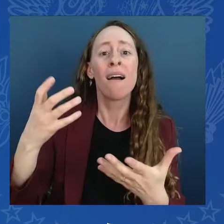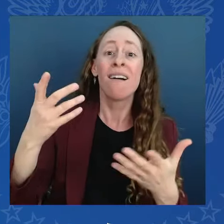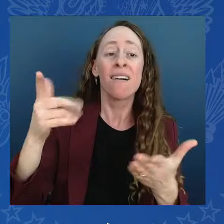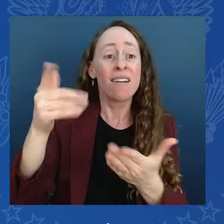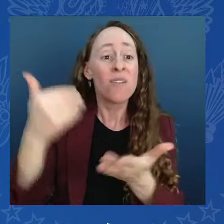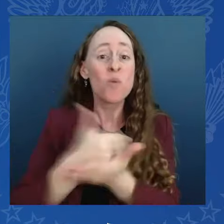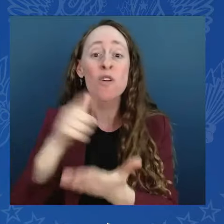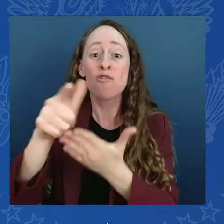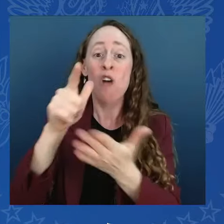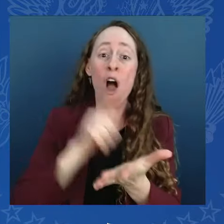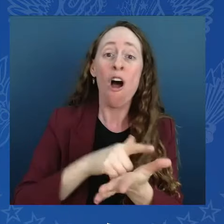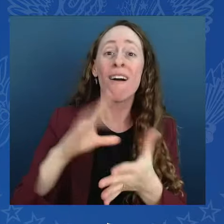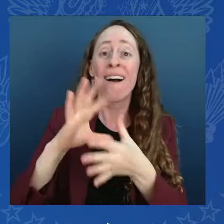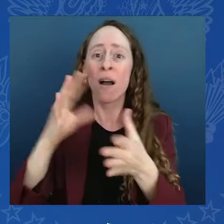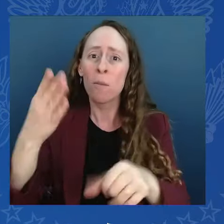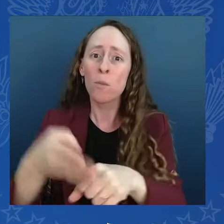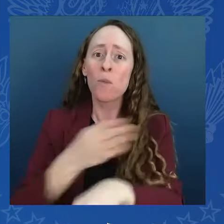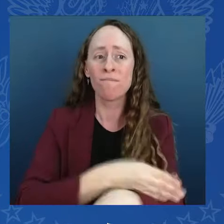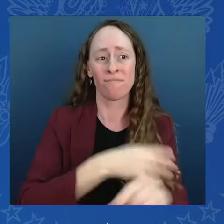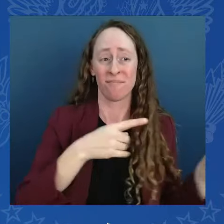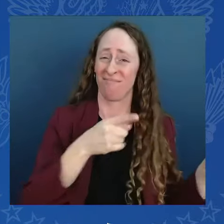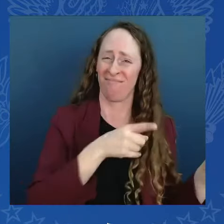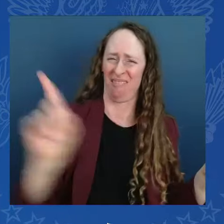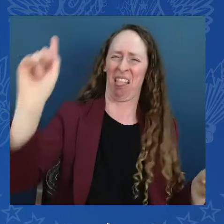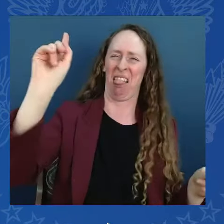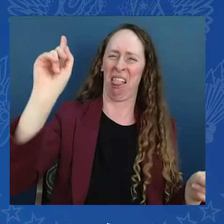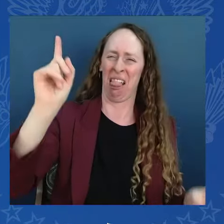creating jobs in Wisconsin -- he called it a "radical" agenda.